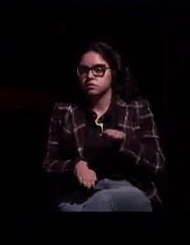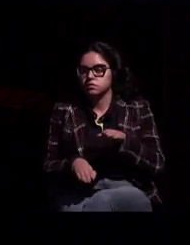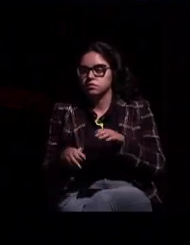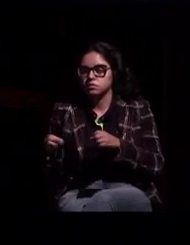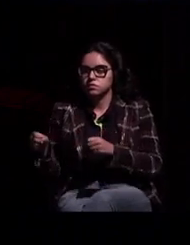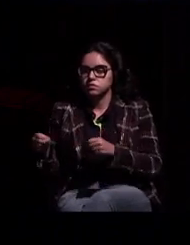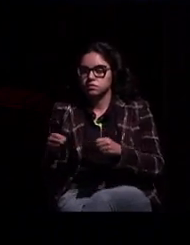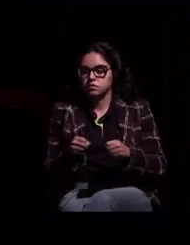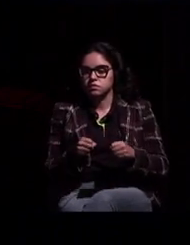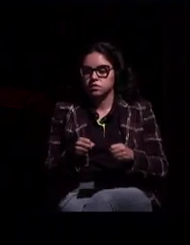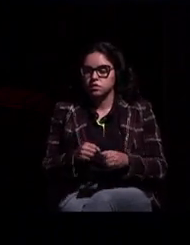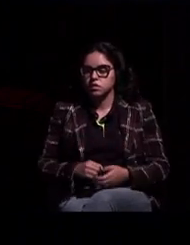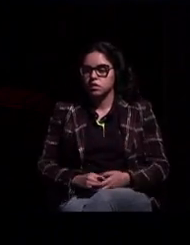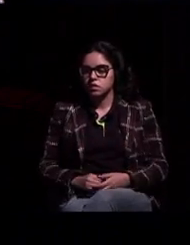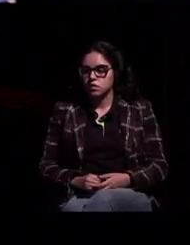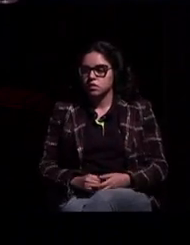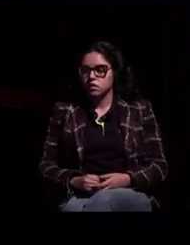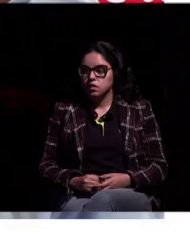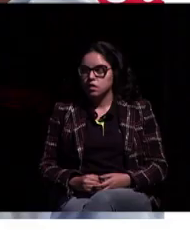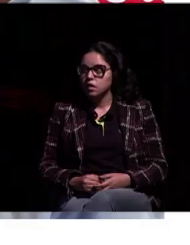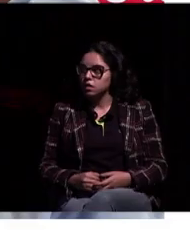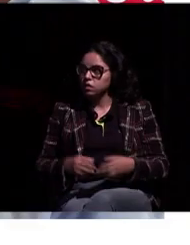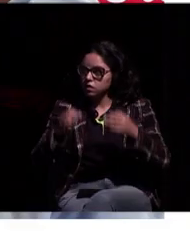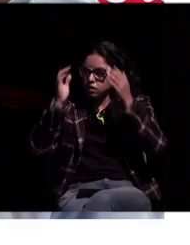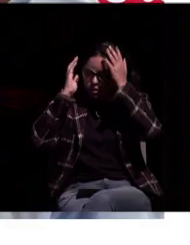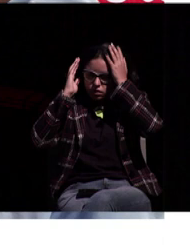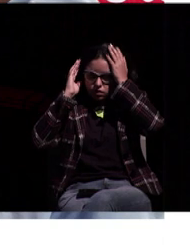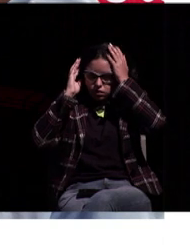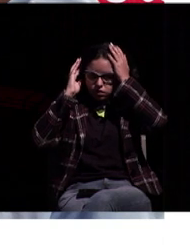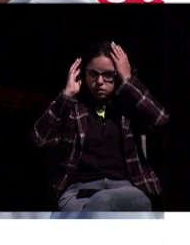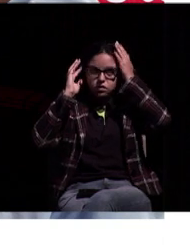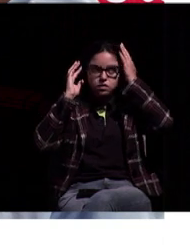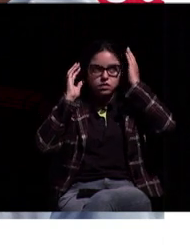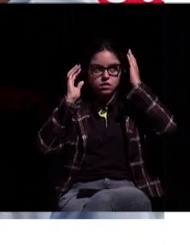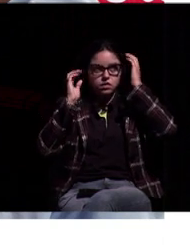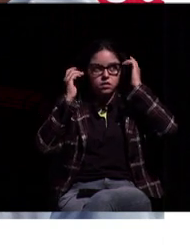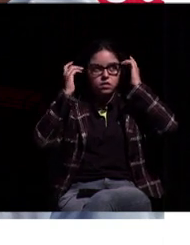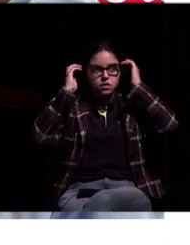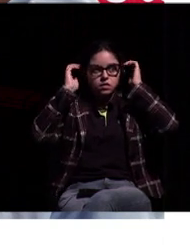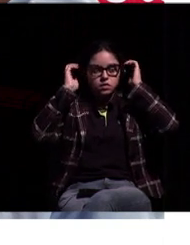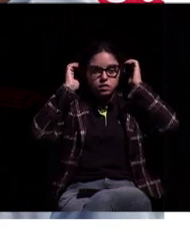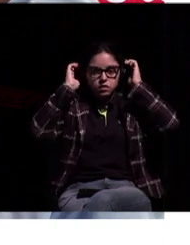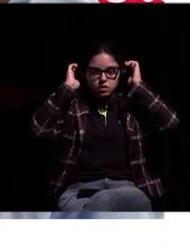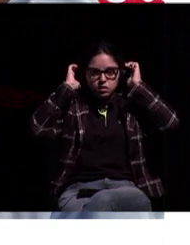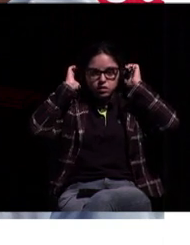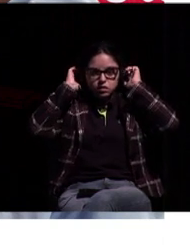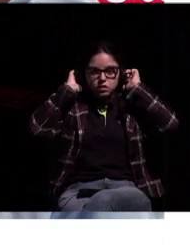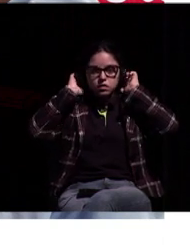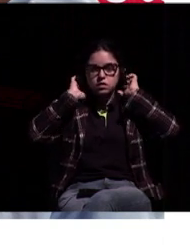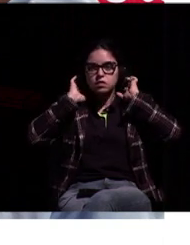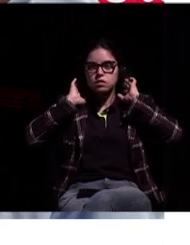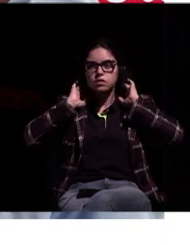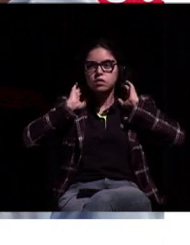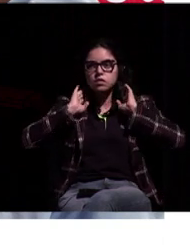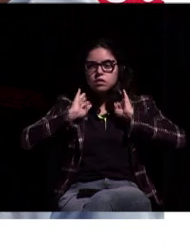What do businesses want, whenever they make a move on jobs